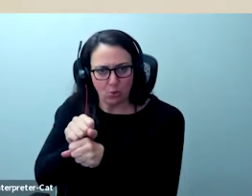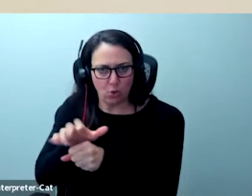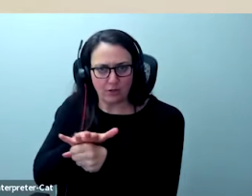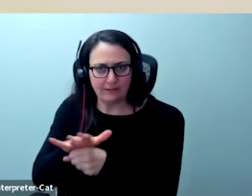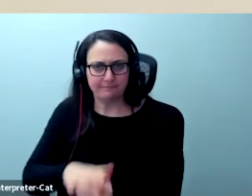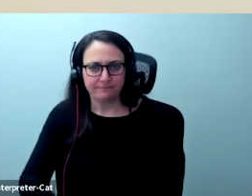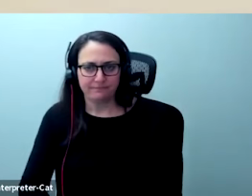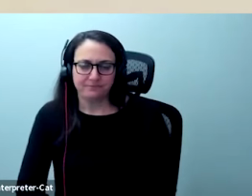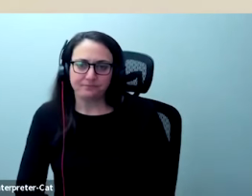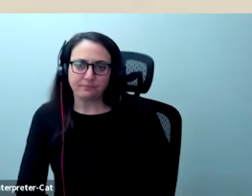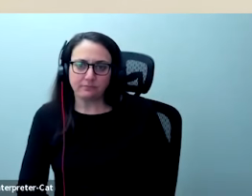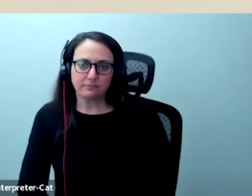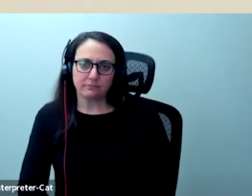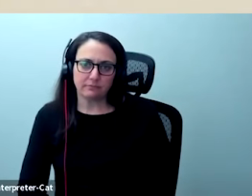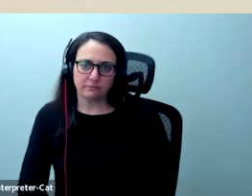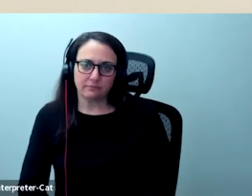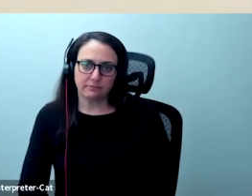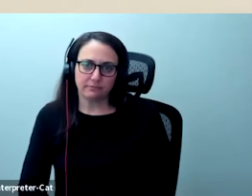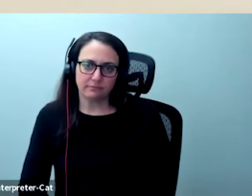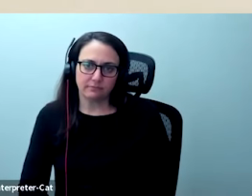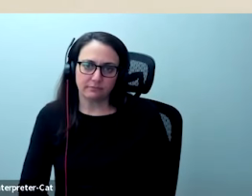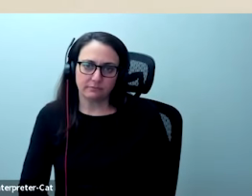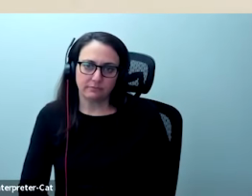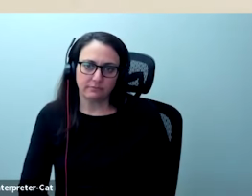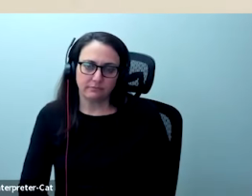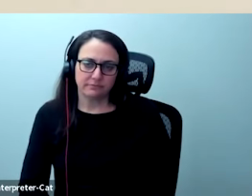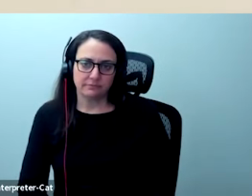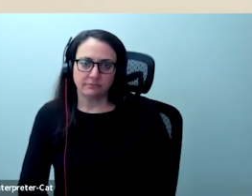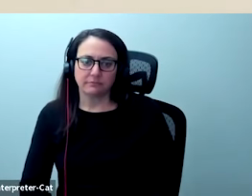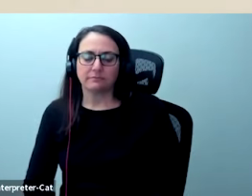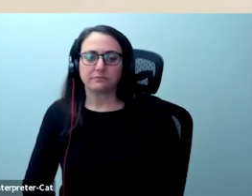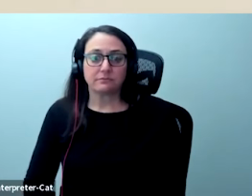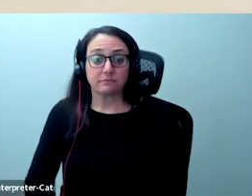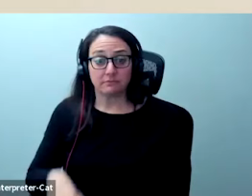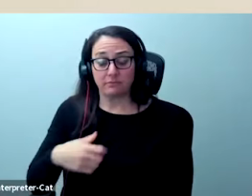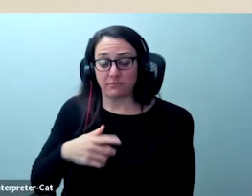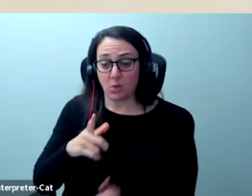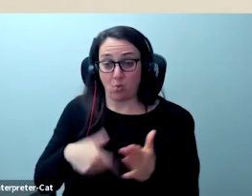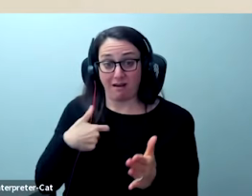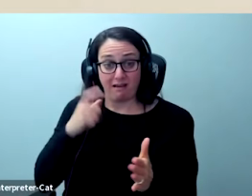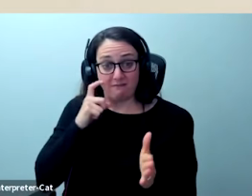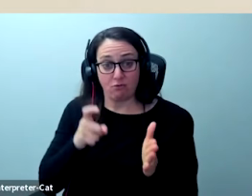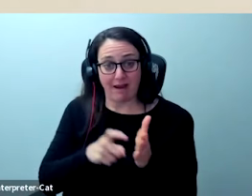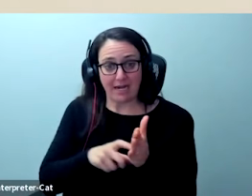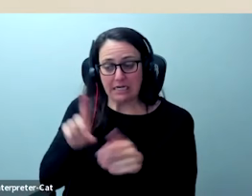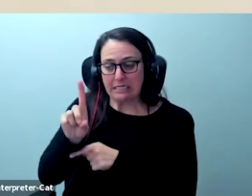So I think one of the things that I have recognized is that disability is ever evolving.